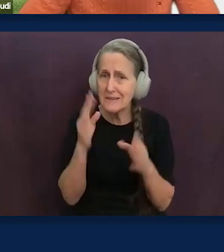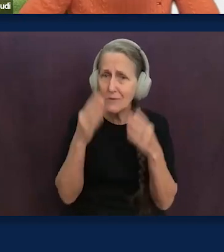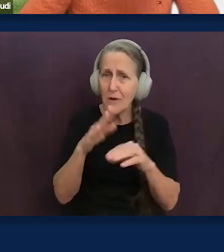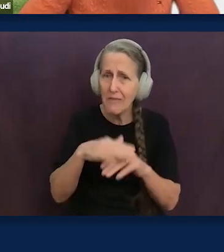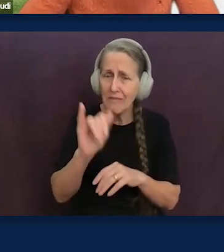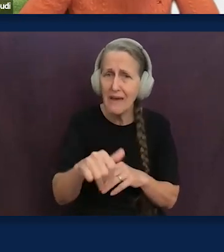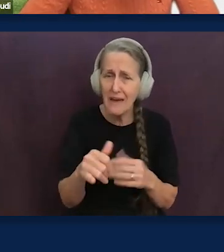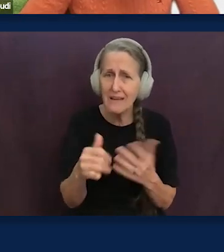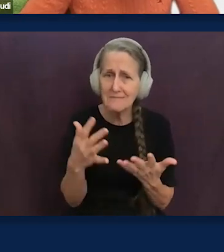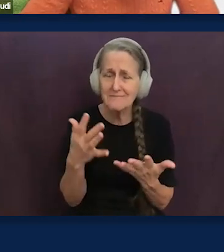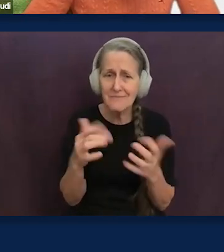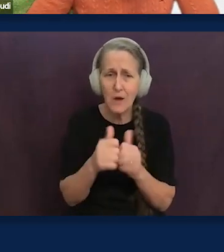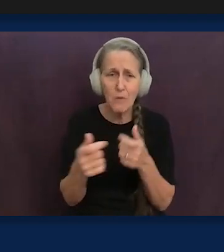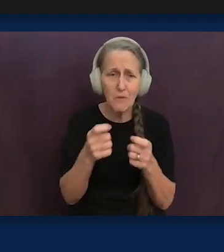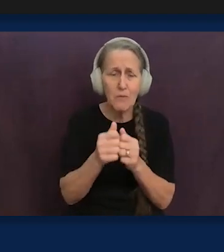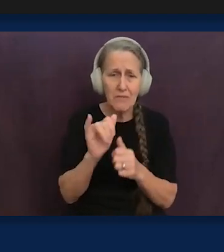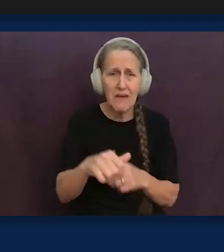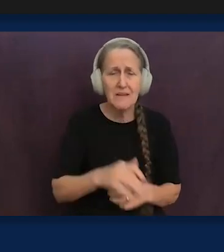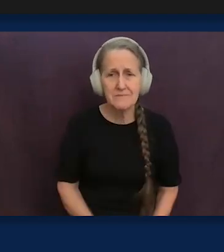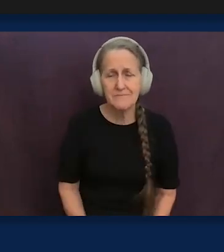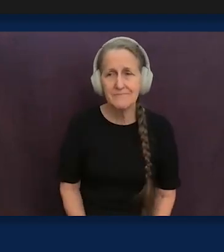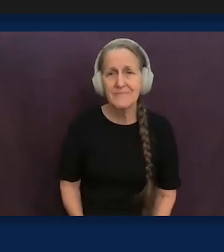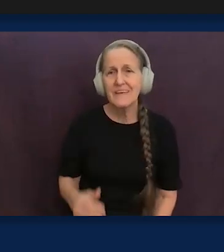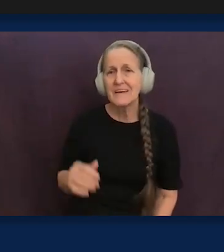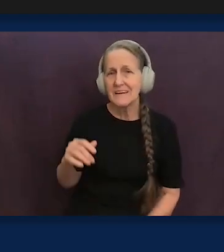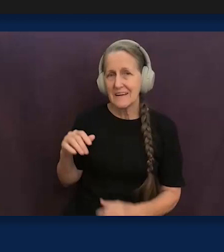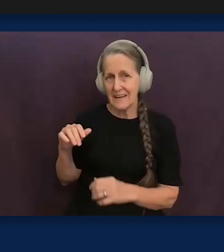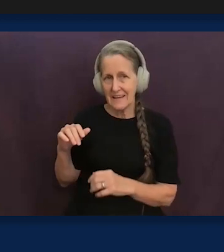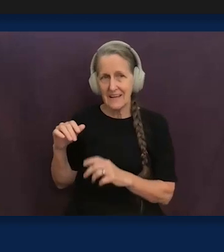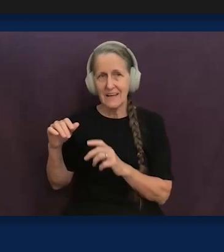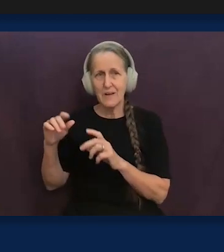Absolutely. Thank you for answering this question.